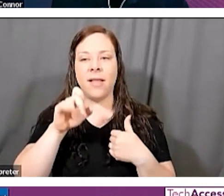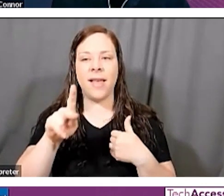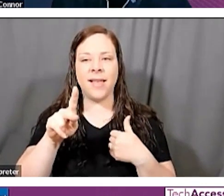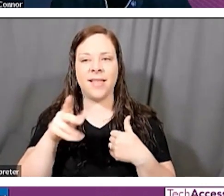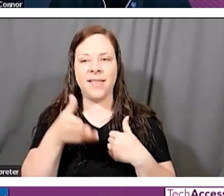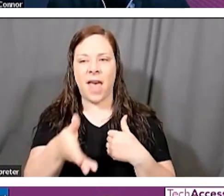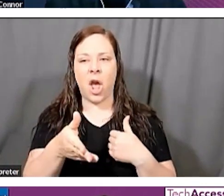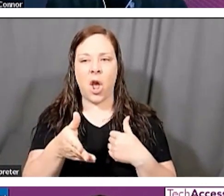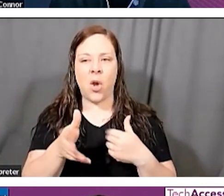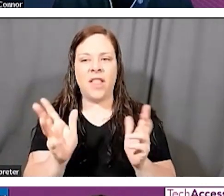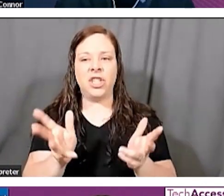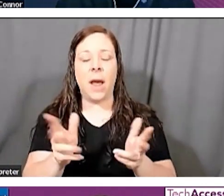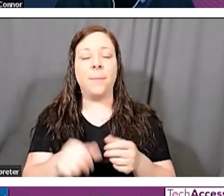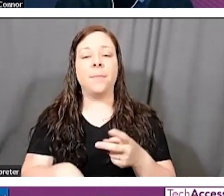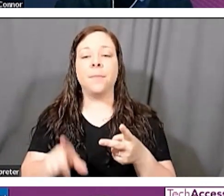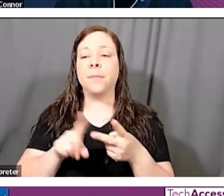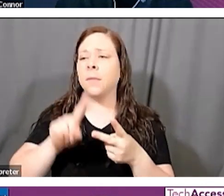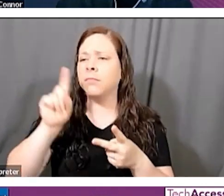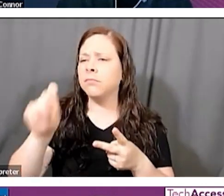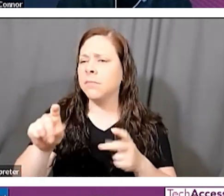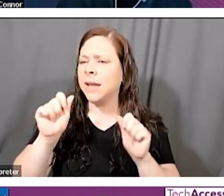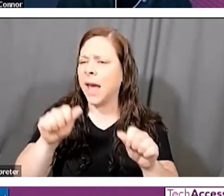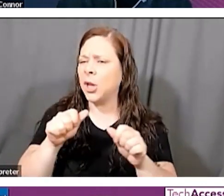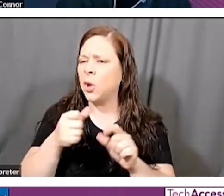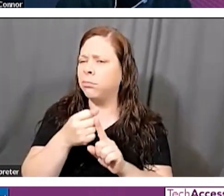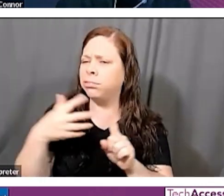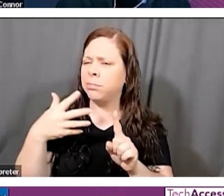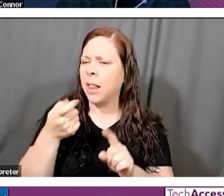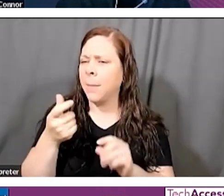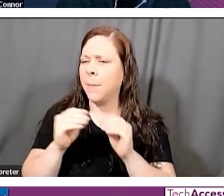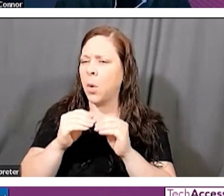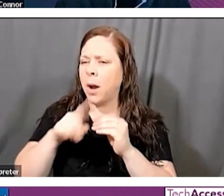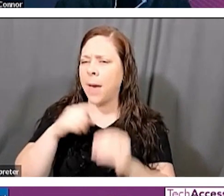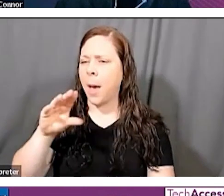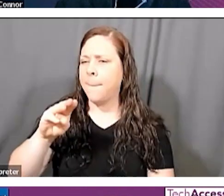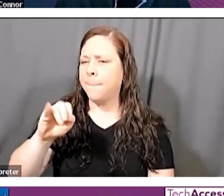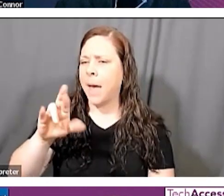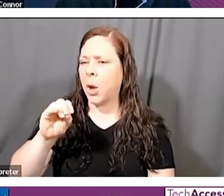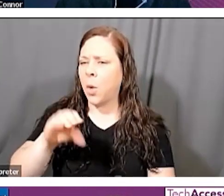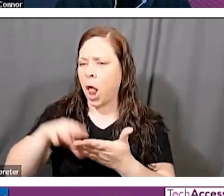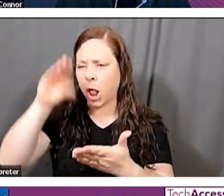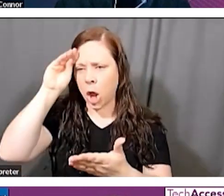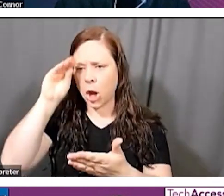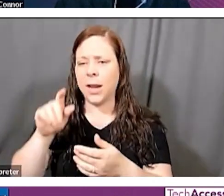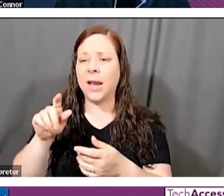Can you define micro-learning a bit more specifically, particularly as it relates to longer courses?